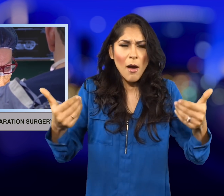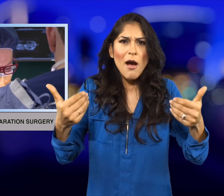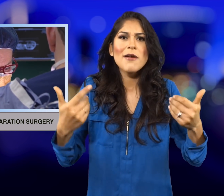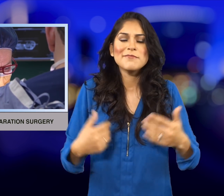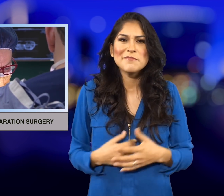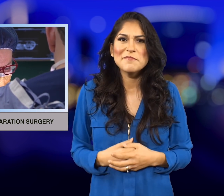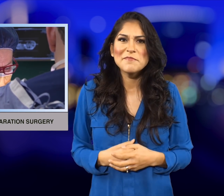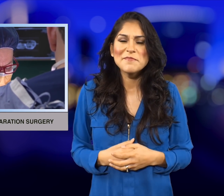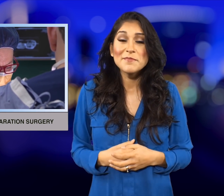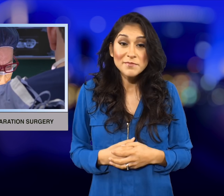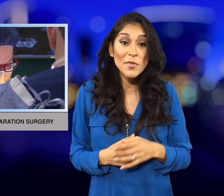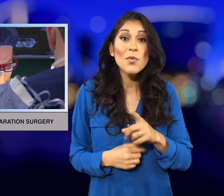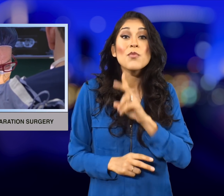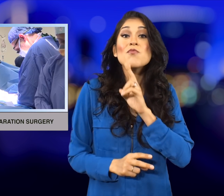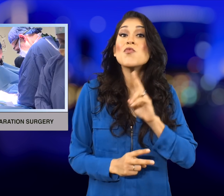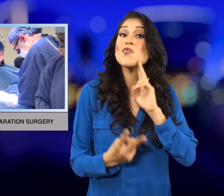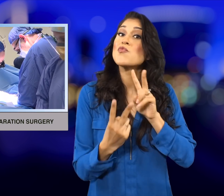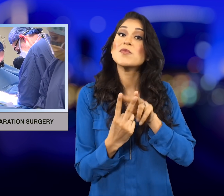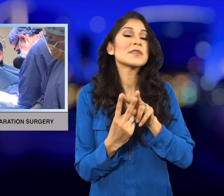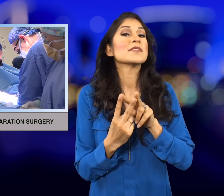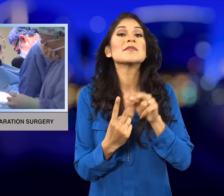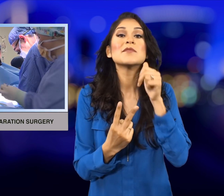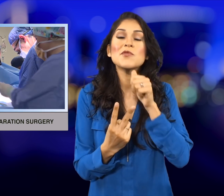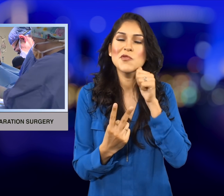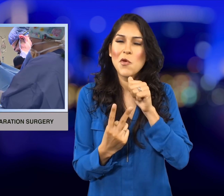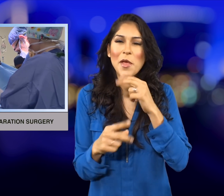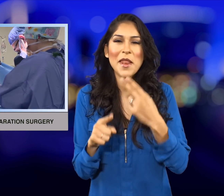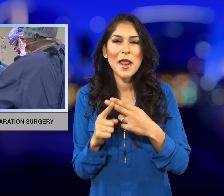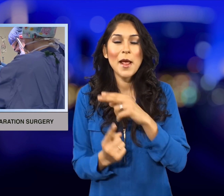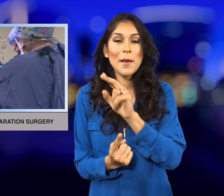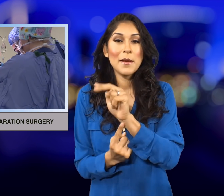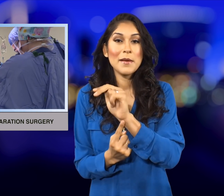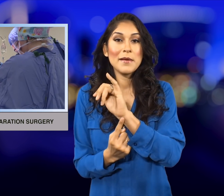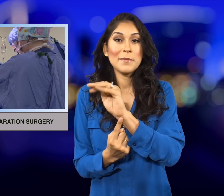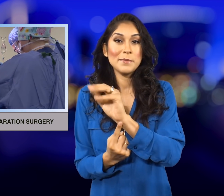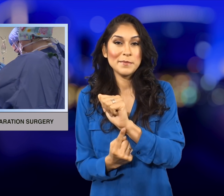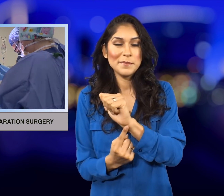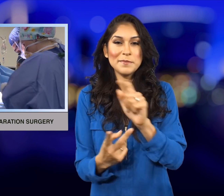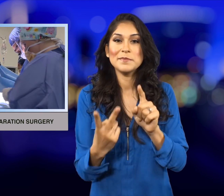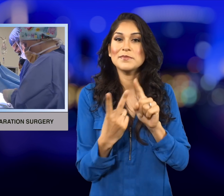Twin girls, Nima and Dawa, age 14 months, underwent